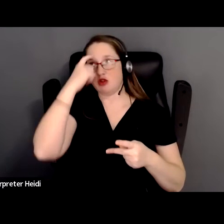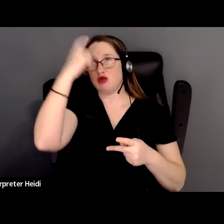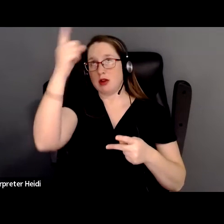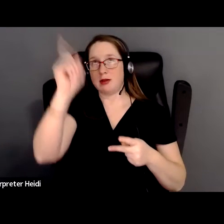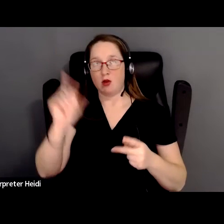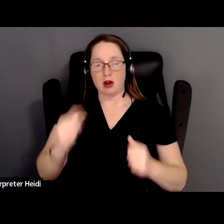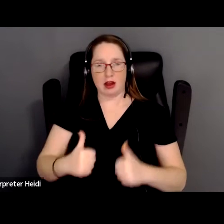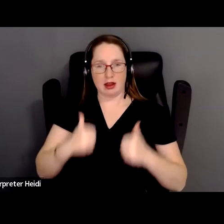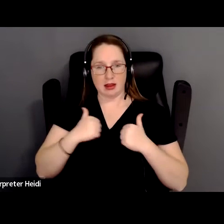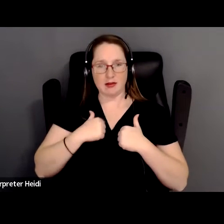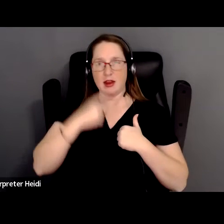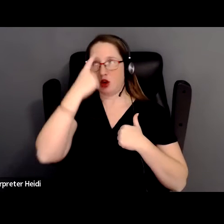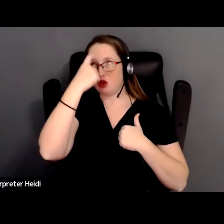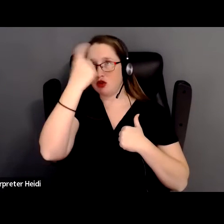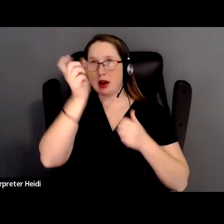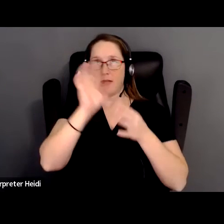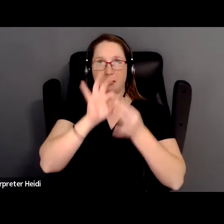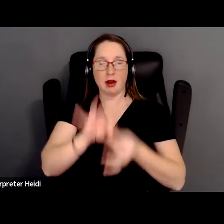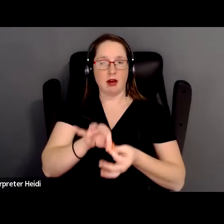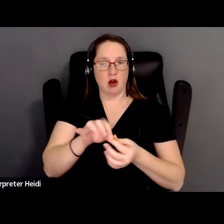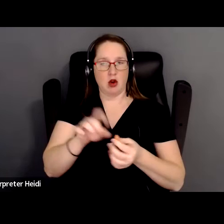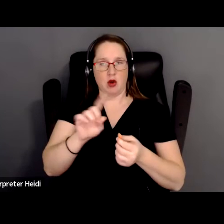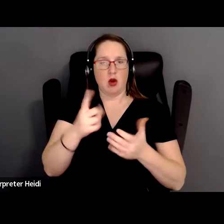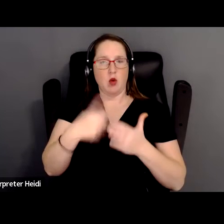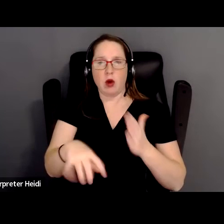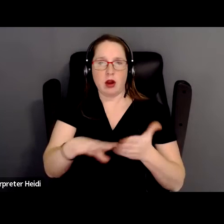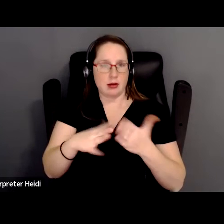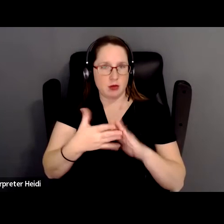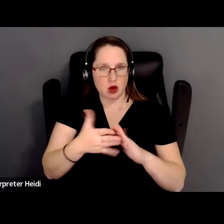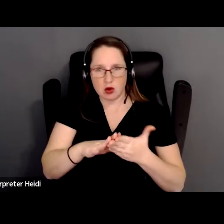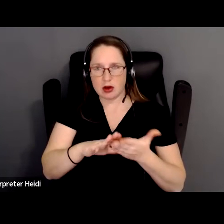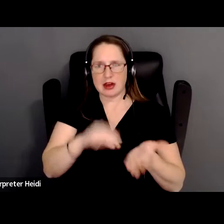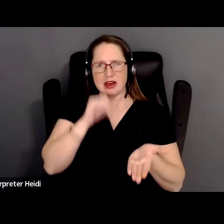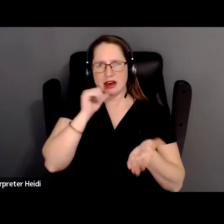They dream of being, and what community it is not far away from,